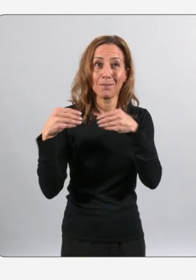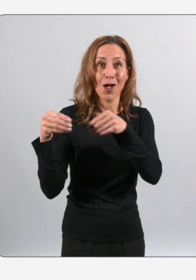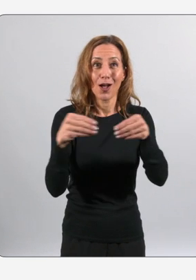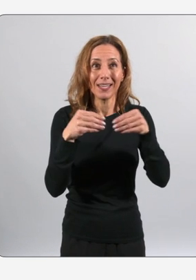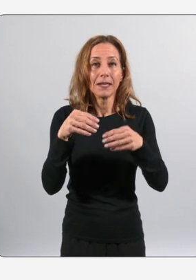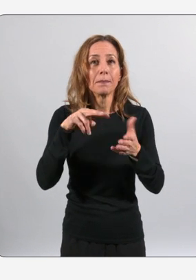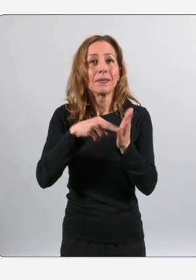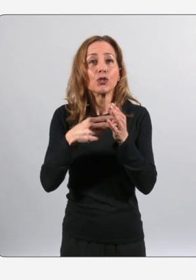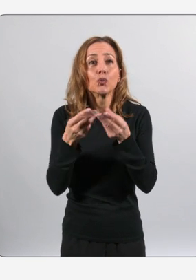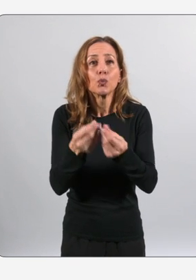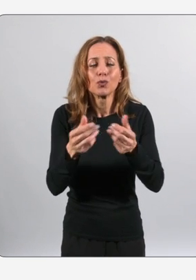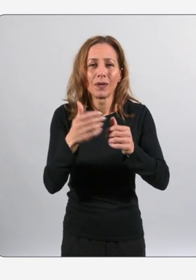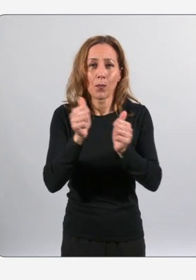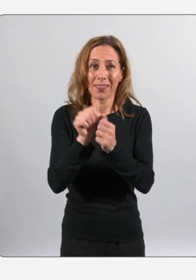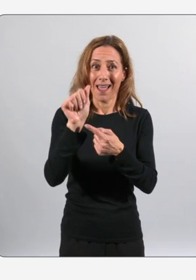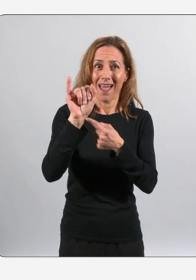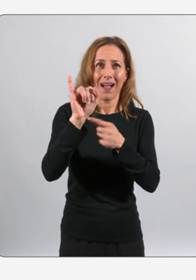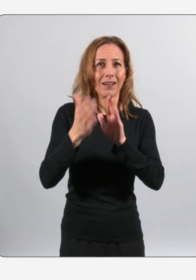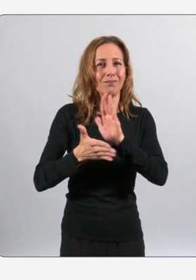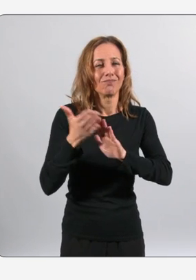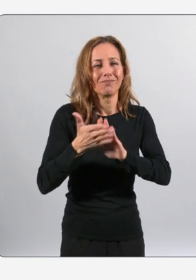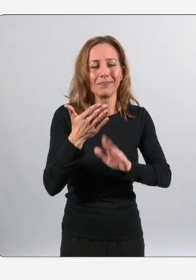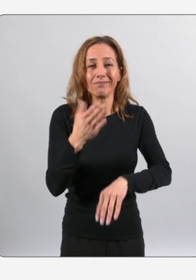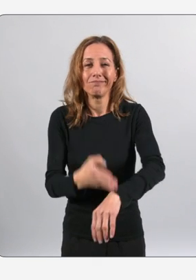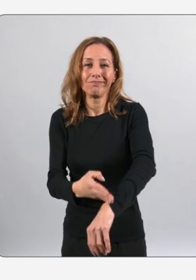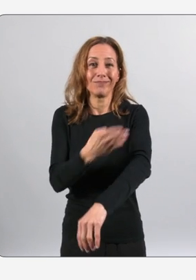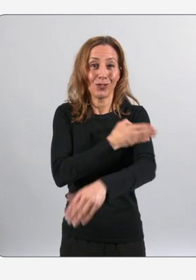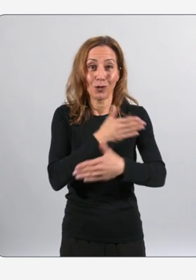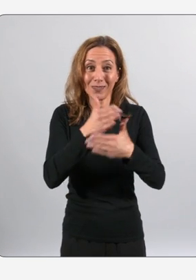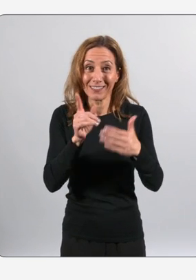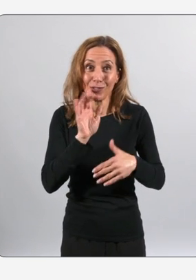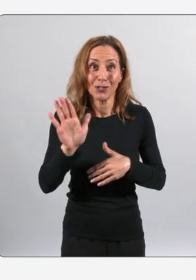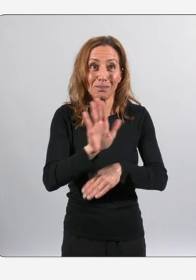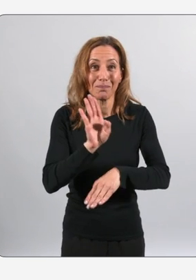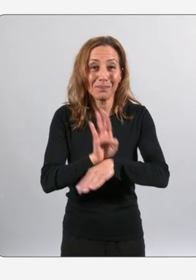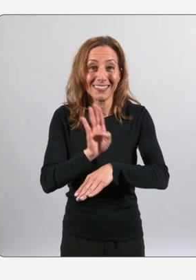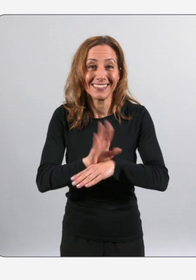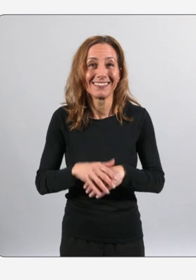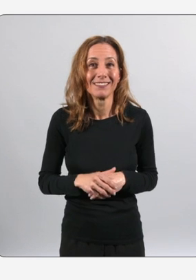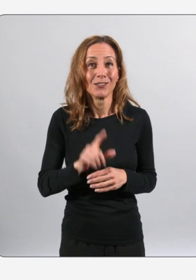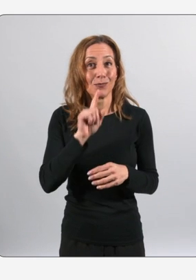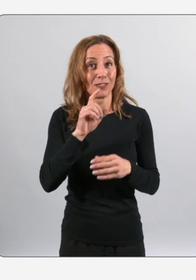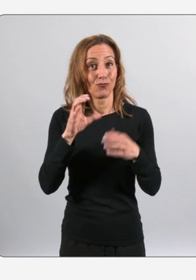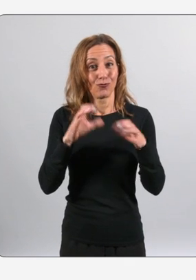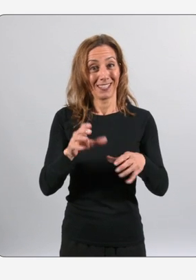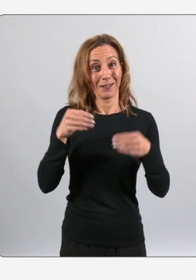for all of your businesses. It's a chance for marketing to become a true engine of business growth.